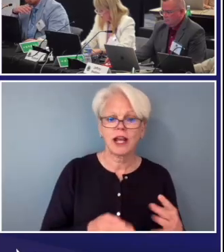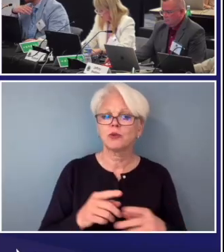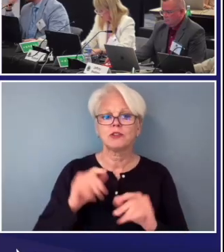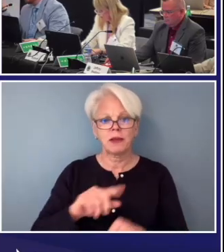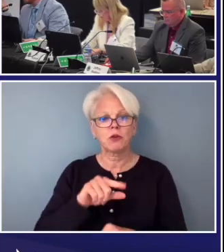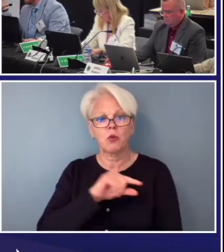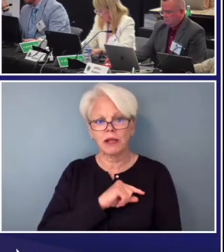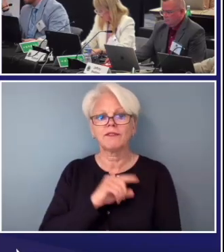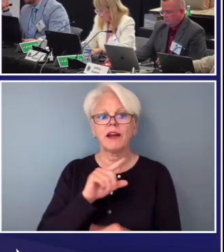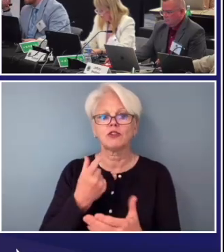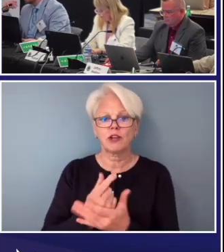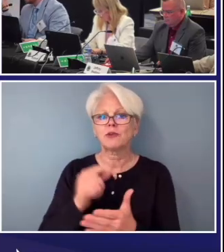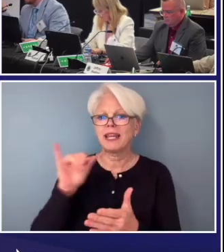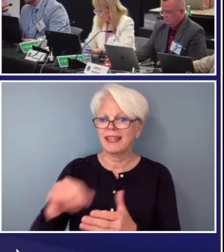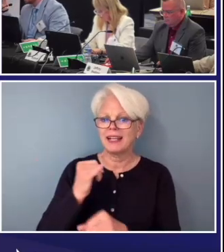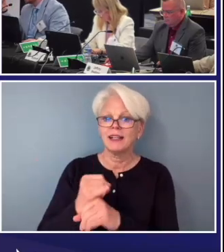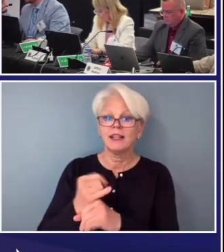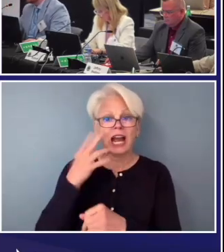So again, I'm not sure how it fits into discussion, but I thought it would be worth mentioning.